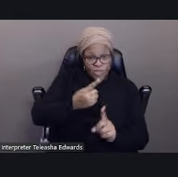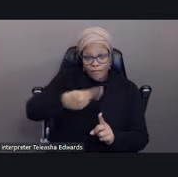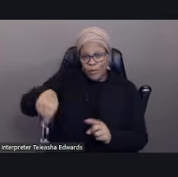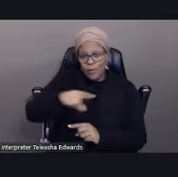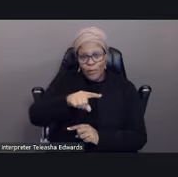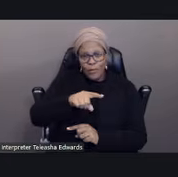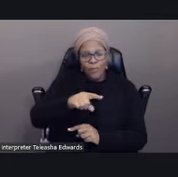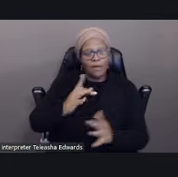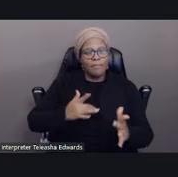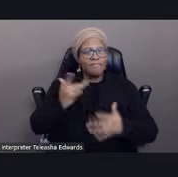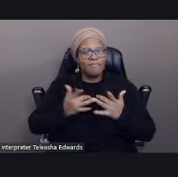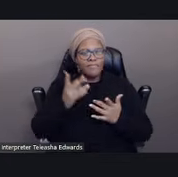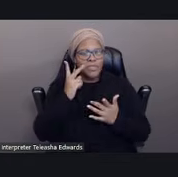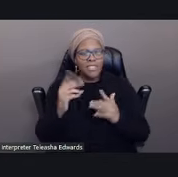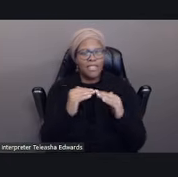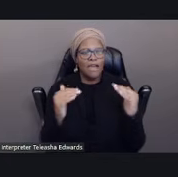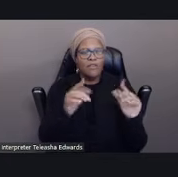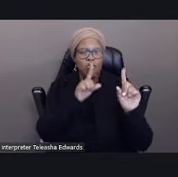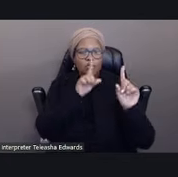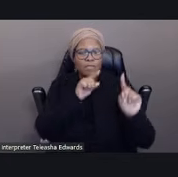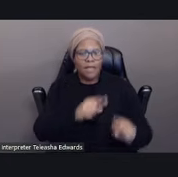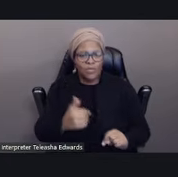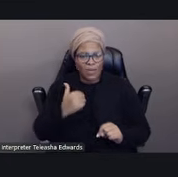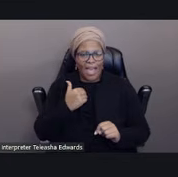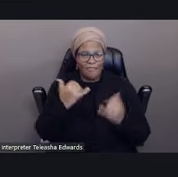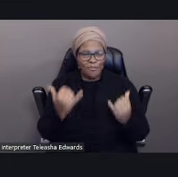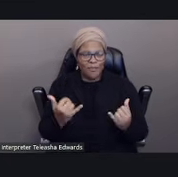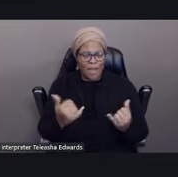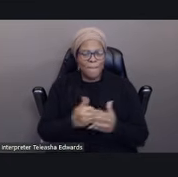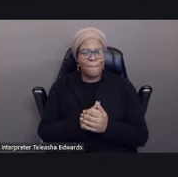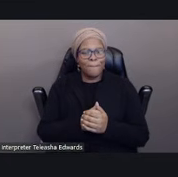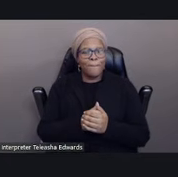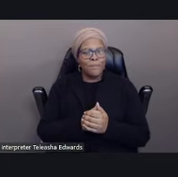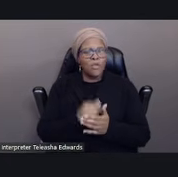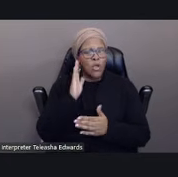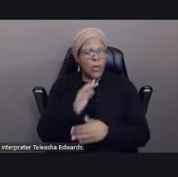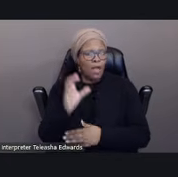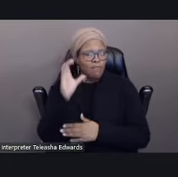of response that we have joining us today. You're going to hear more about North Carolina's plan for